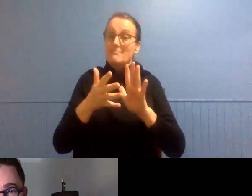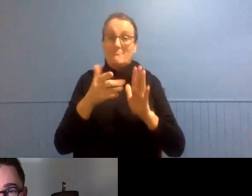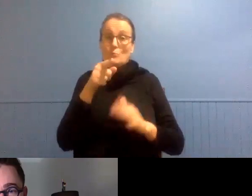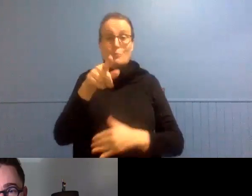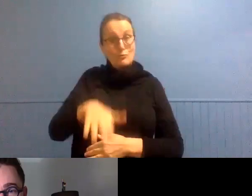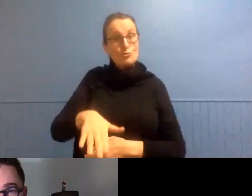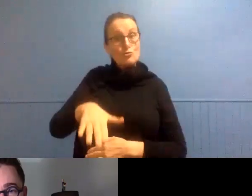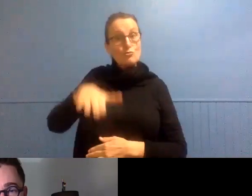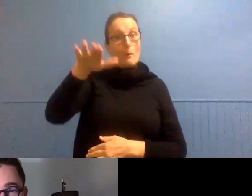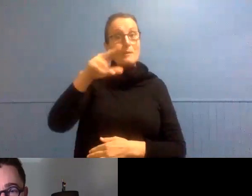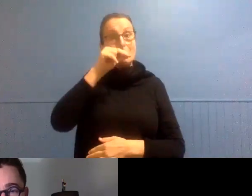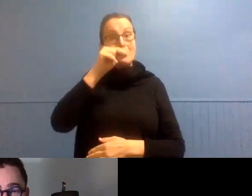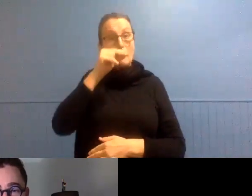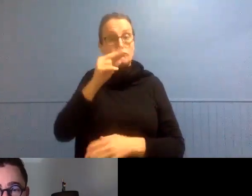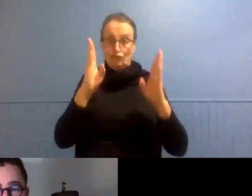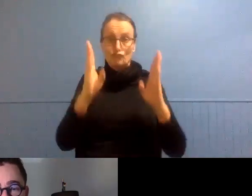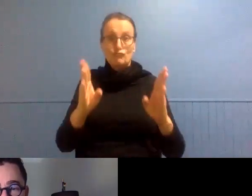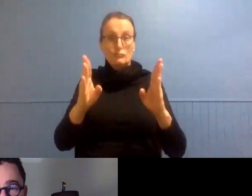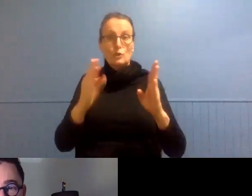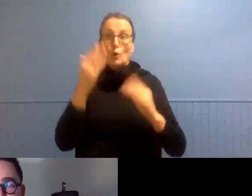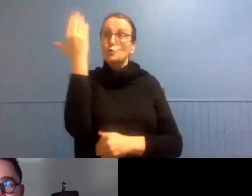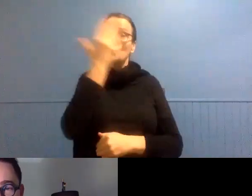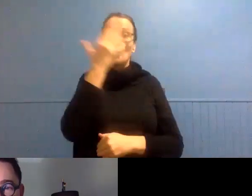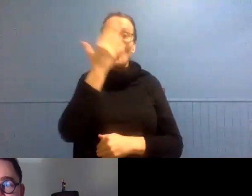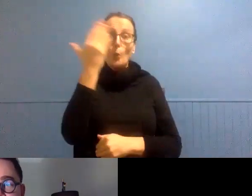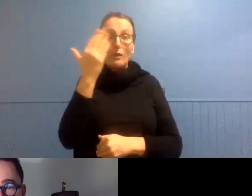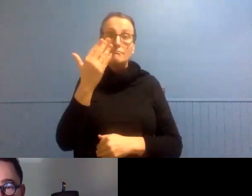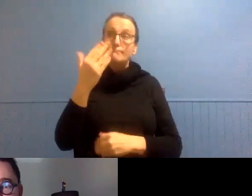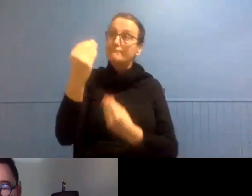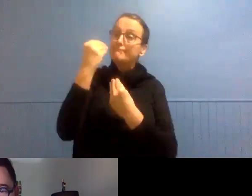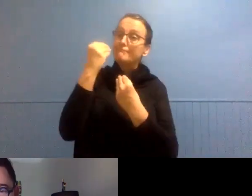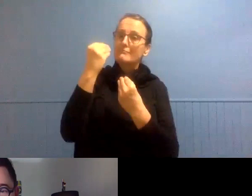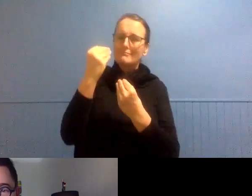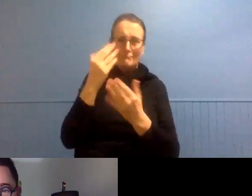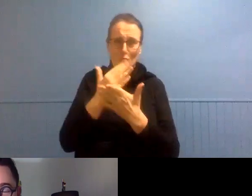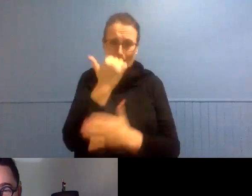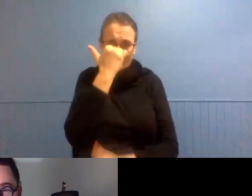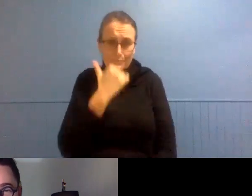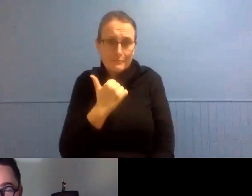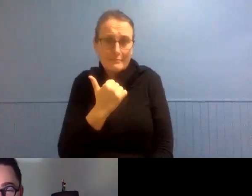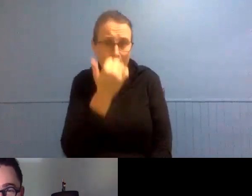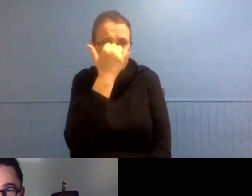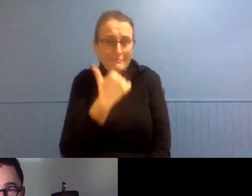upbringing and our life is only a slice. And as First Nations people,